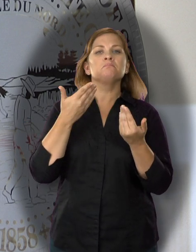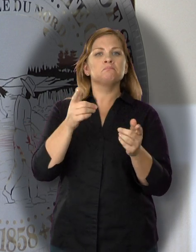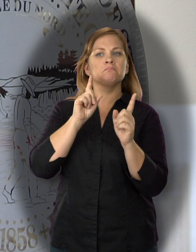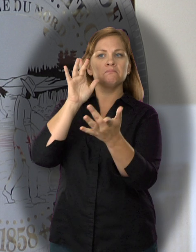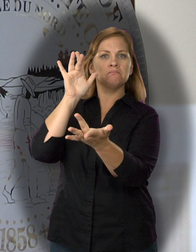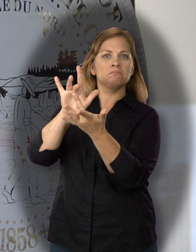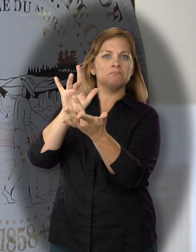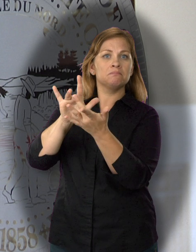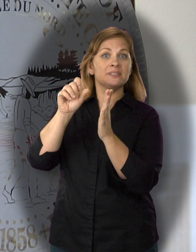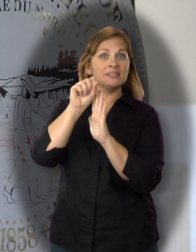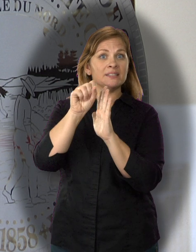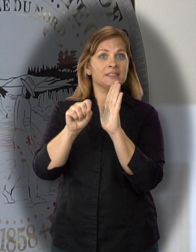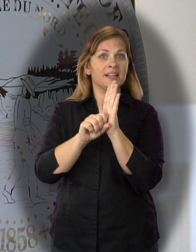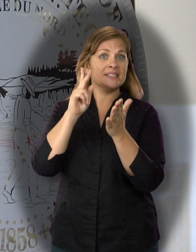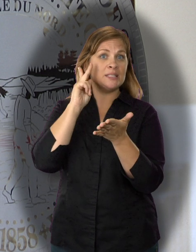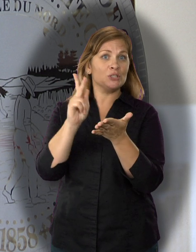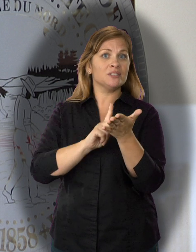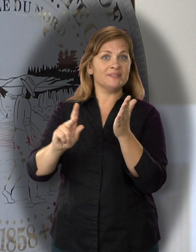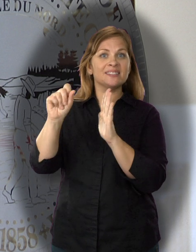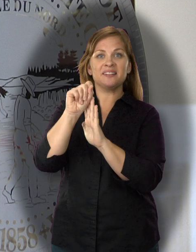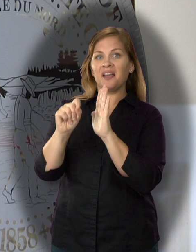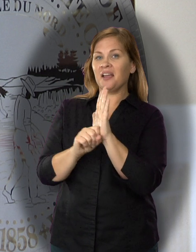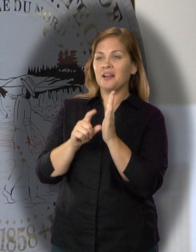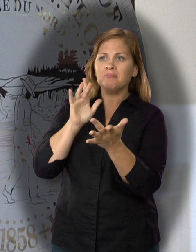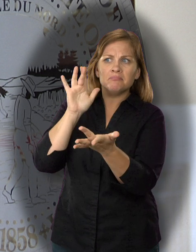You also can contact the Office of the Secretary of State